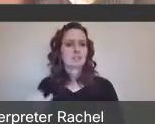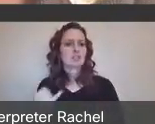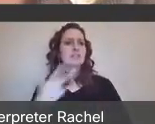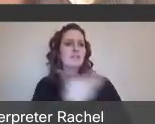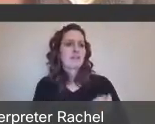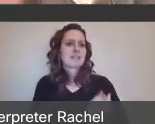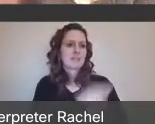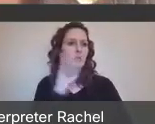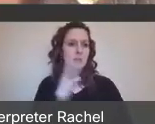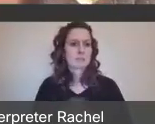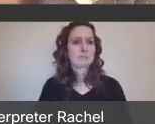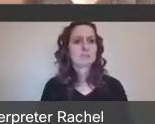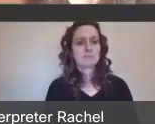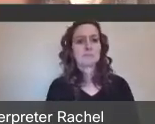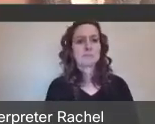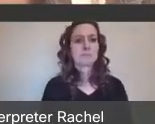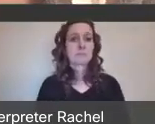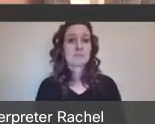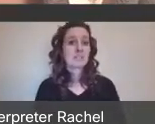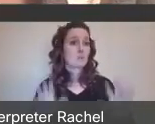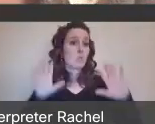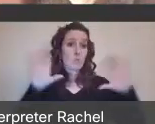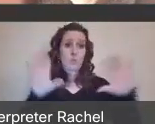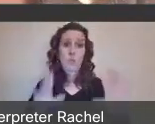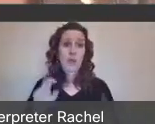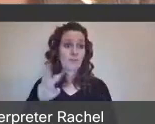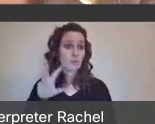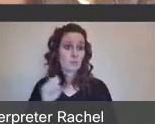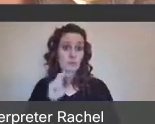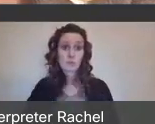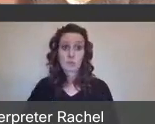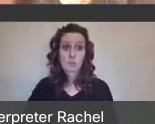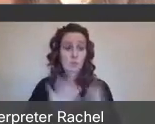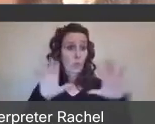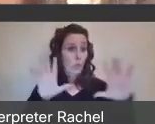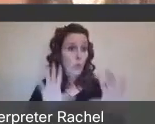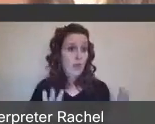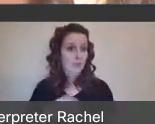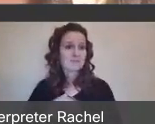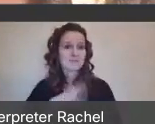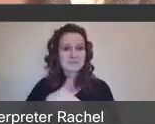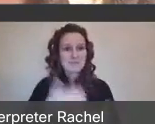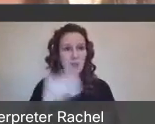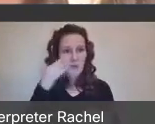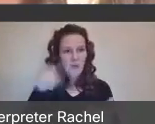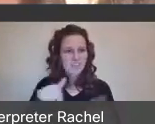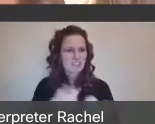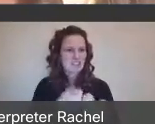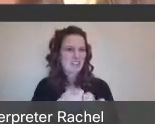So it's just terrific news for our schools. We all know how challenging the school situation has been.